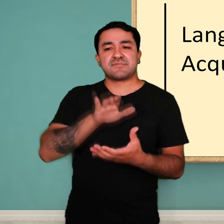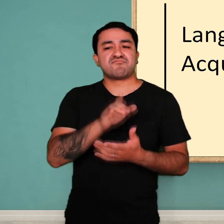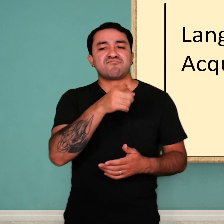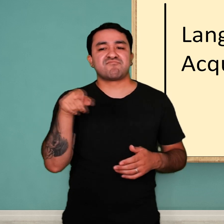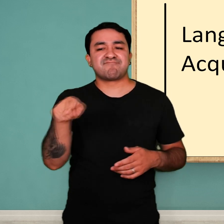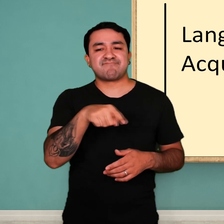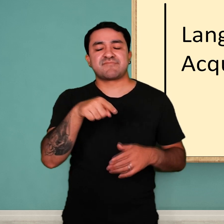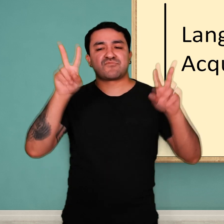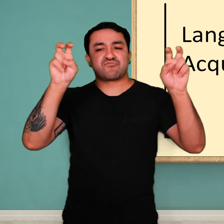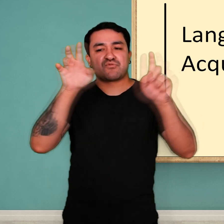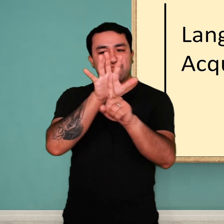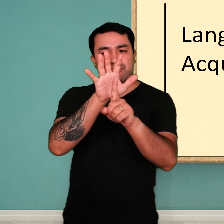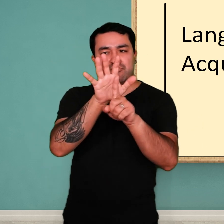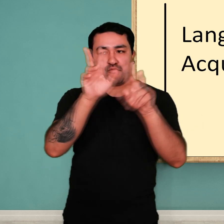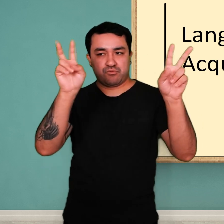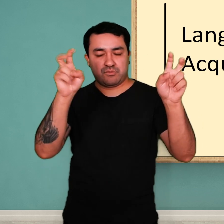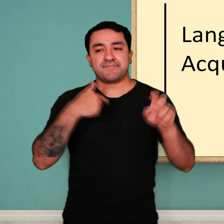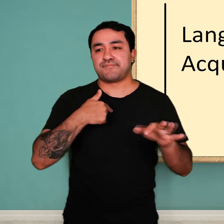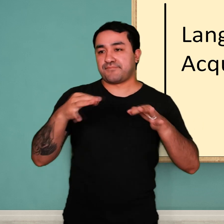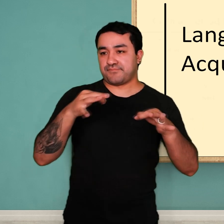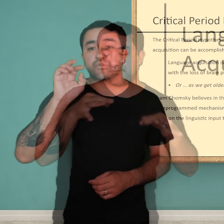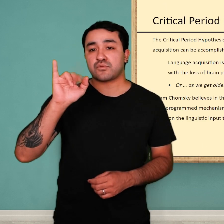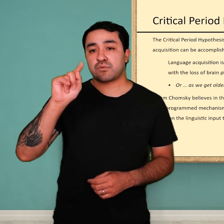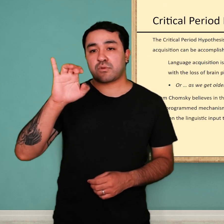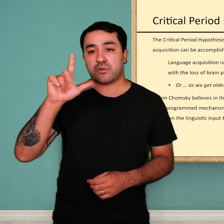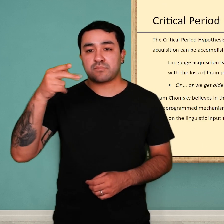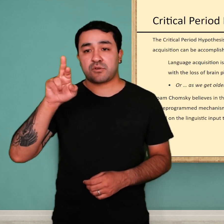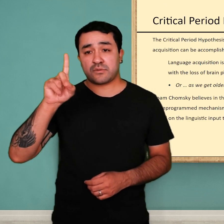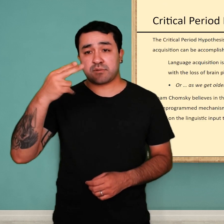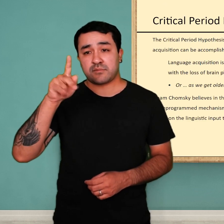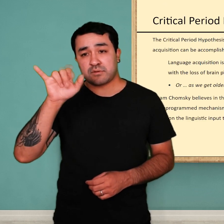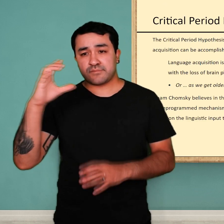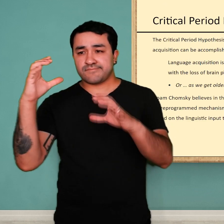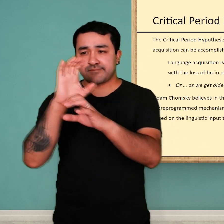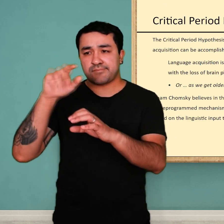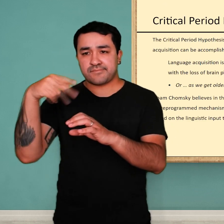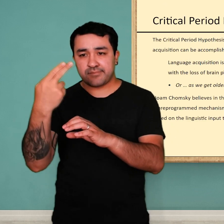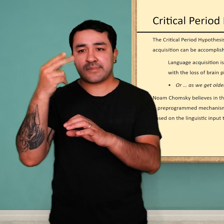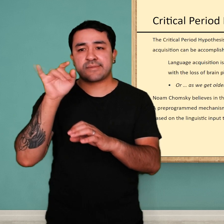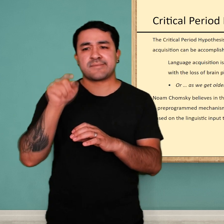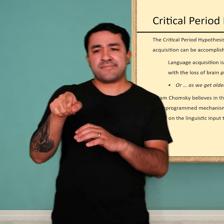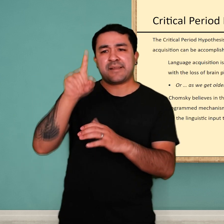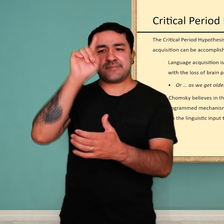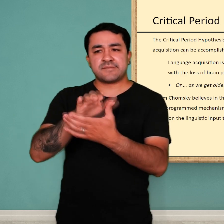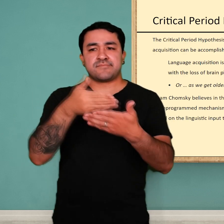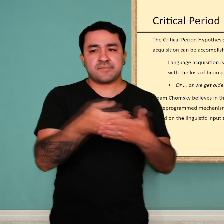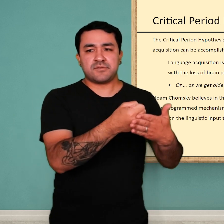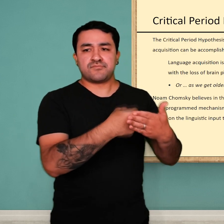the Critical Period Hypothesis. This hypothesis describes the period in which language acquisition